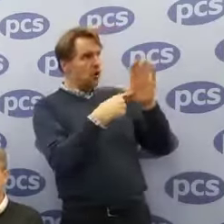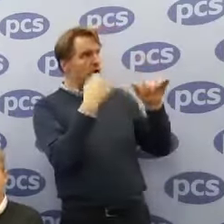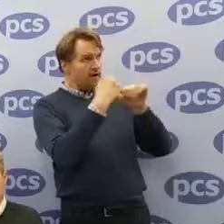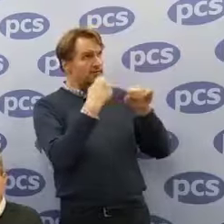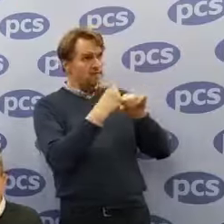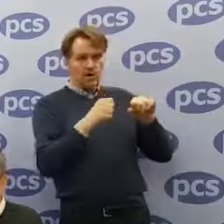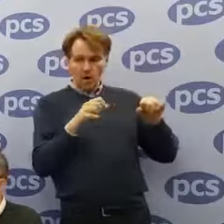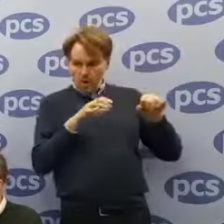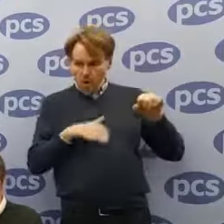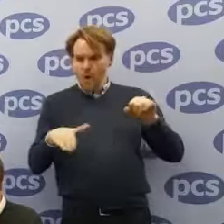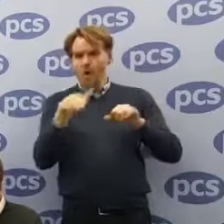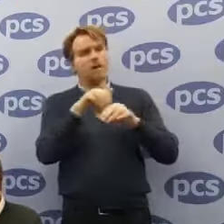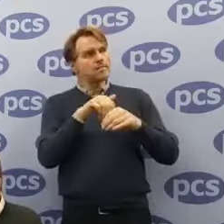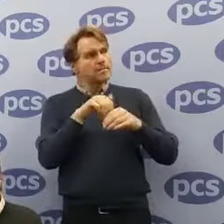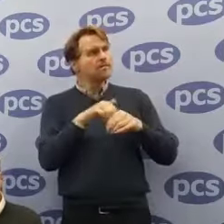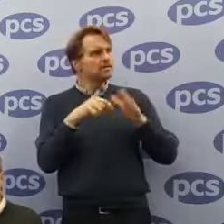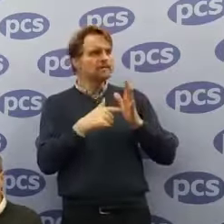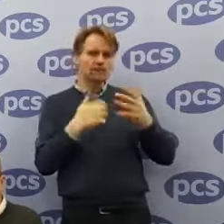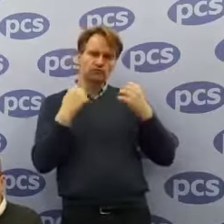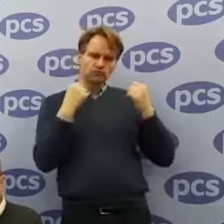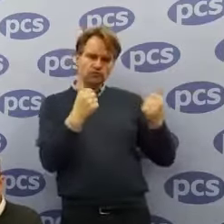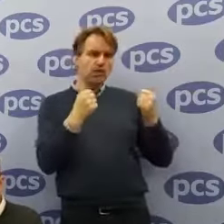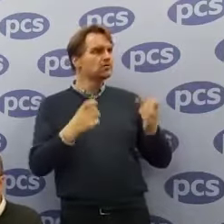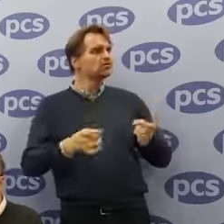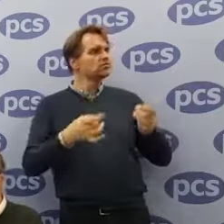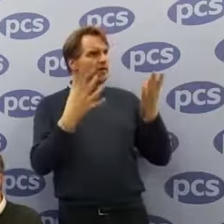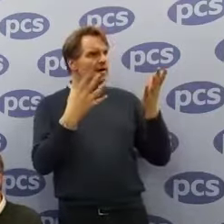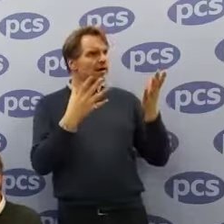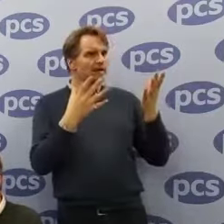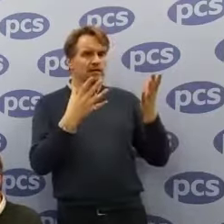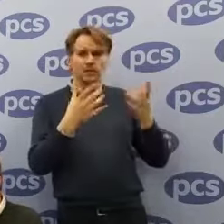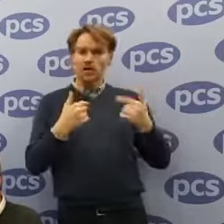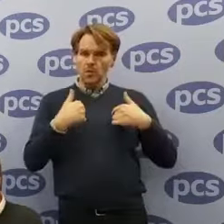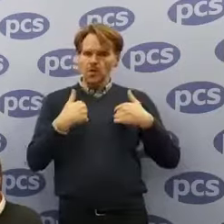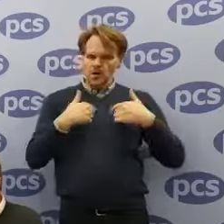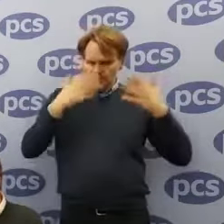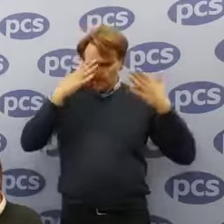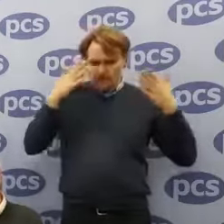members to take action, but we are focusing on where we can cause that real